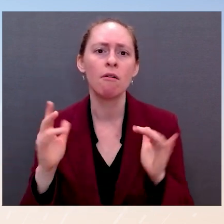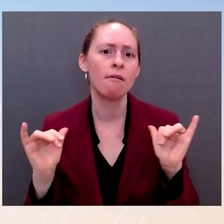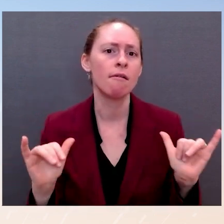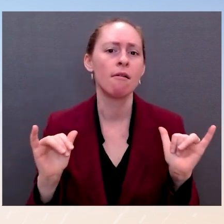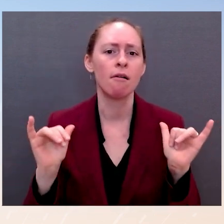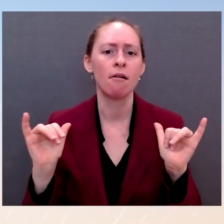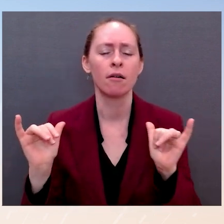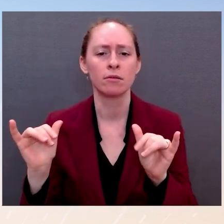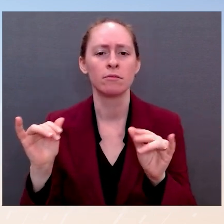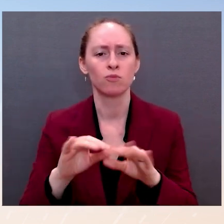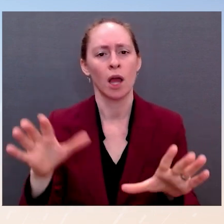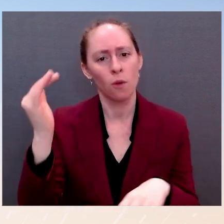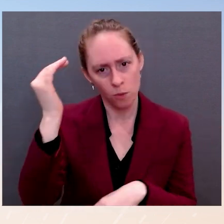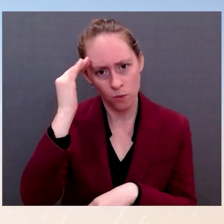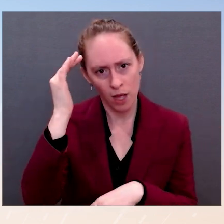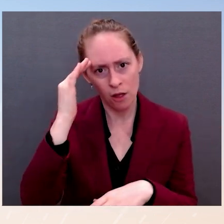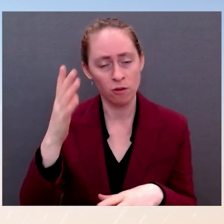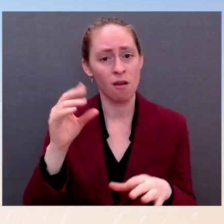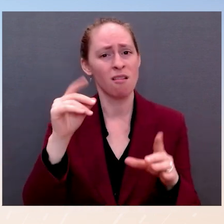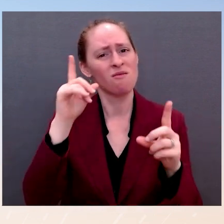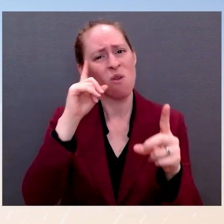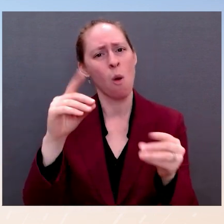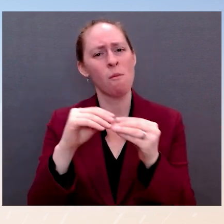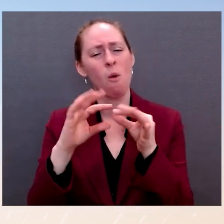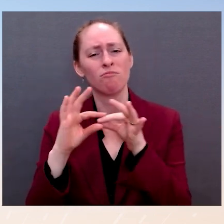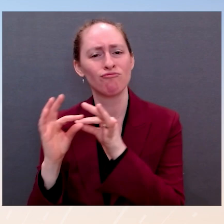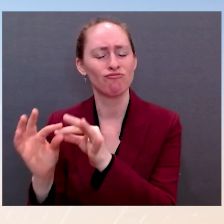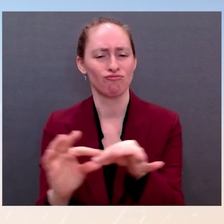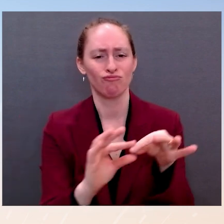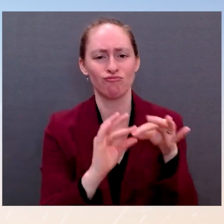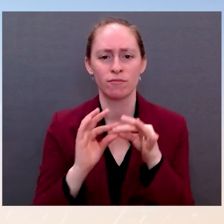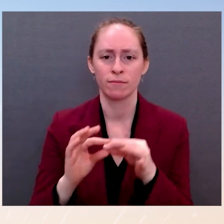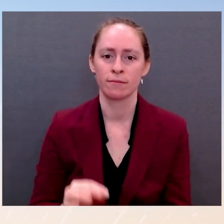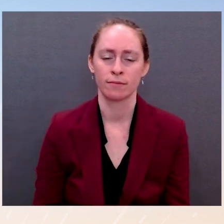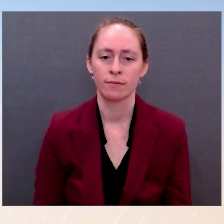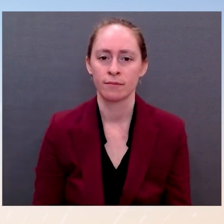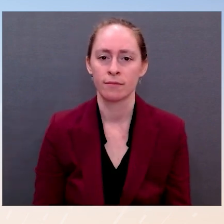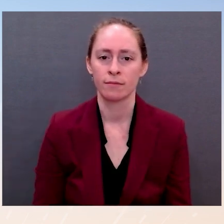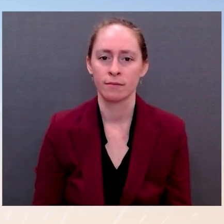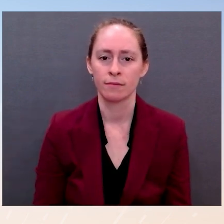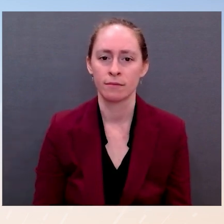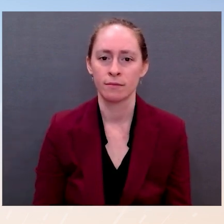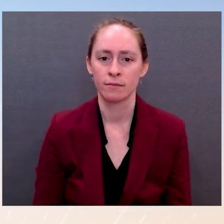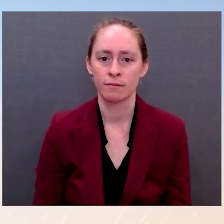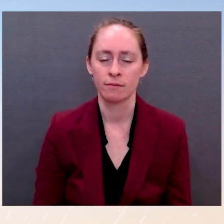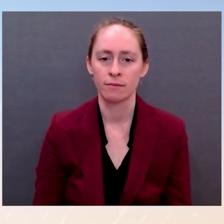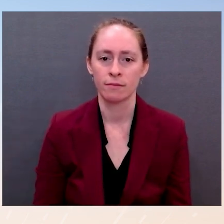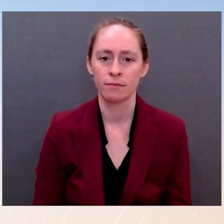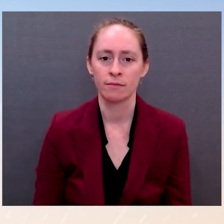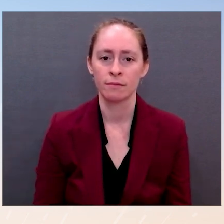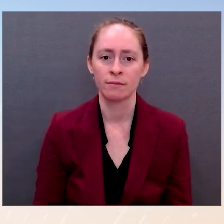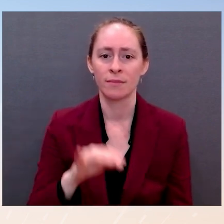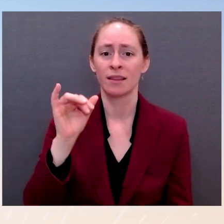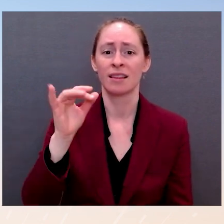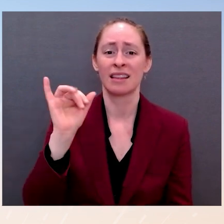and really working together in collaboration to change that narrative about the disparities that exist in our community.